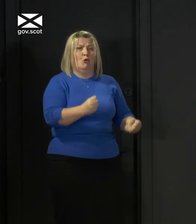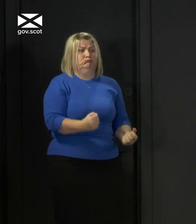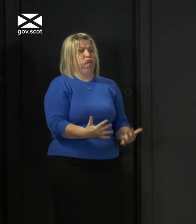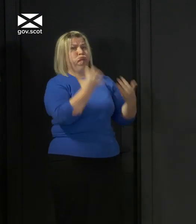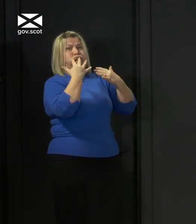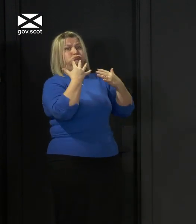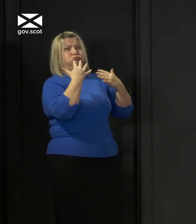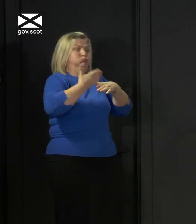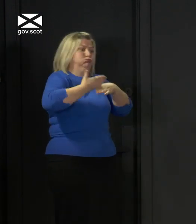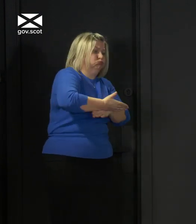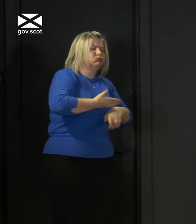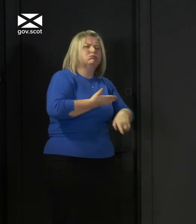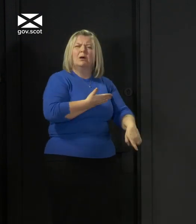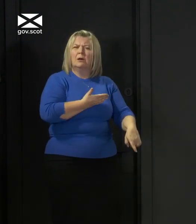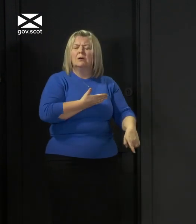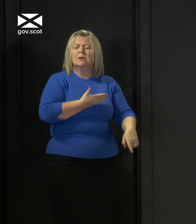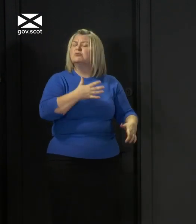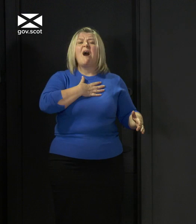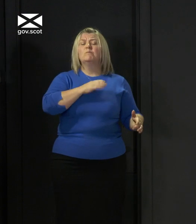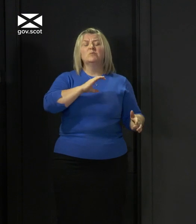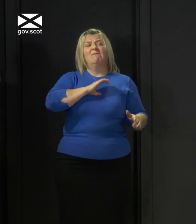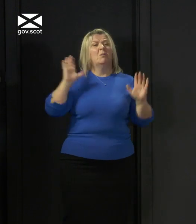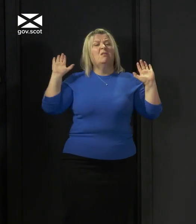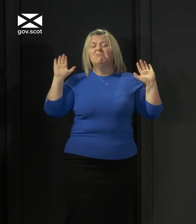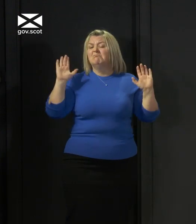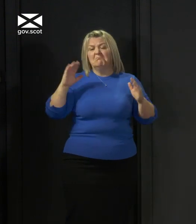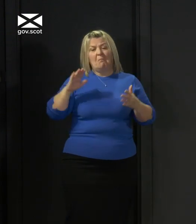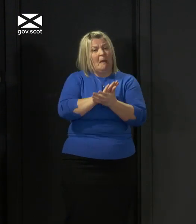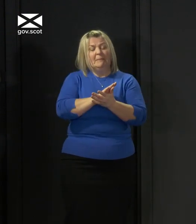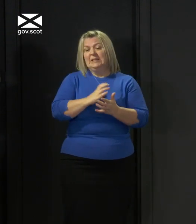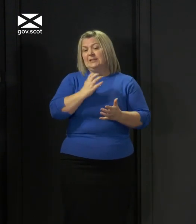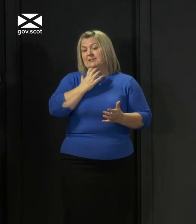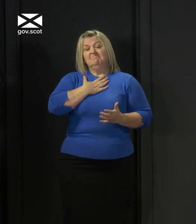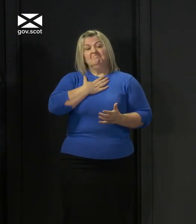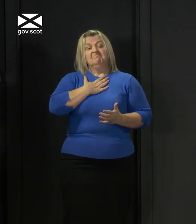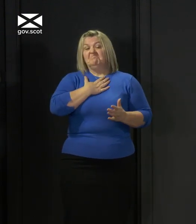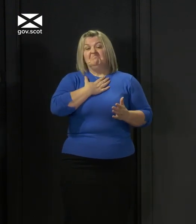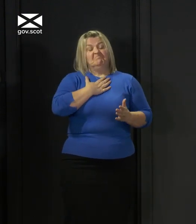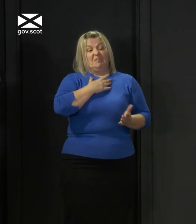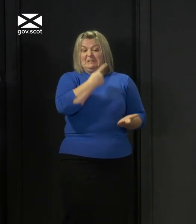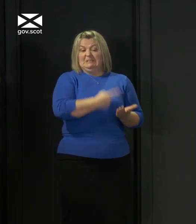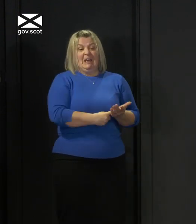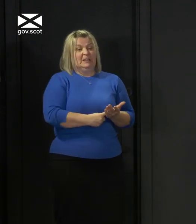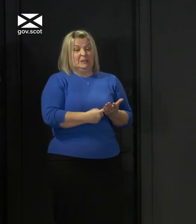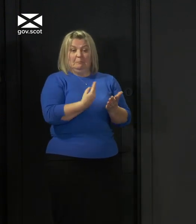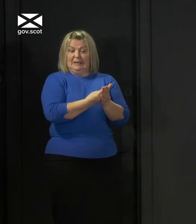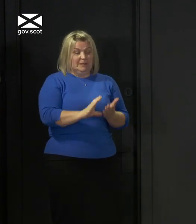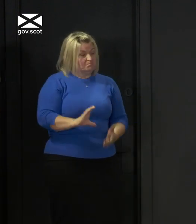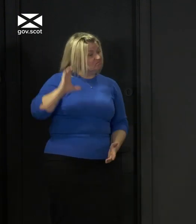comfortable and more than comfortable I think it would have been wrong not to take the decisions we've taken around the NHS Louisa Jordan